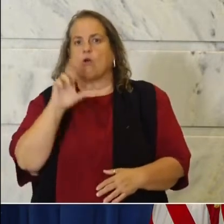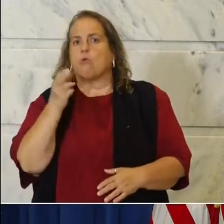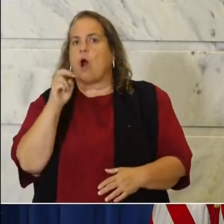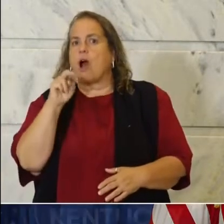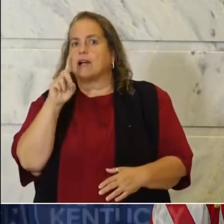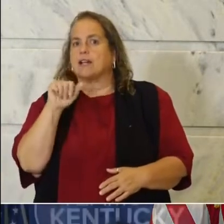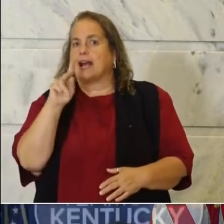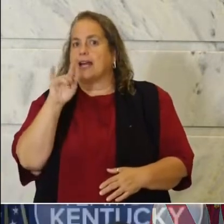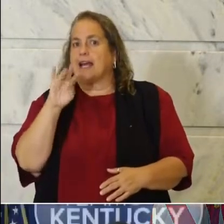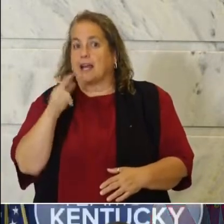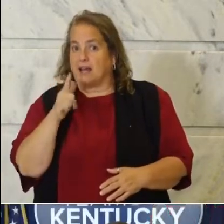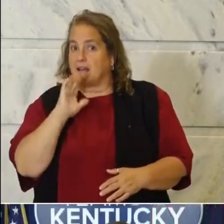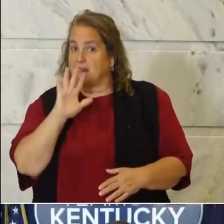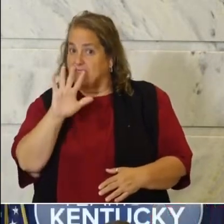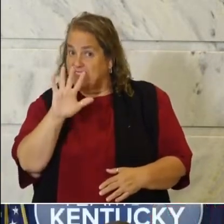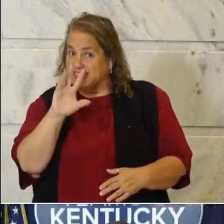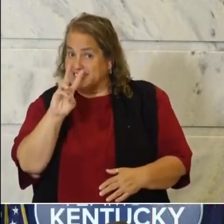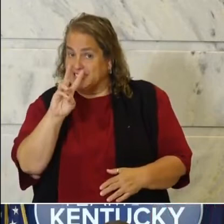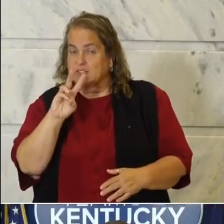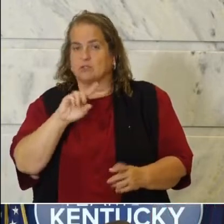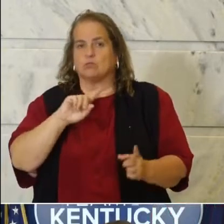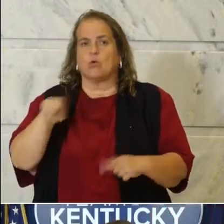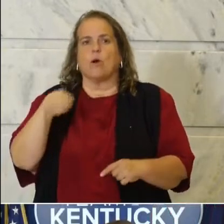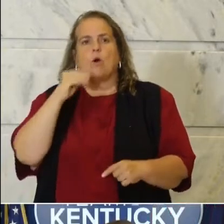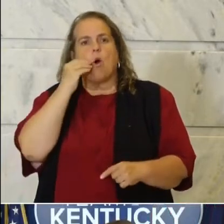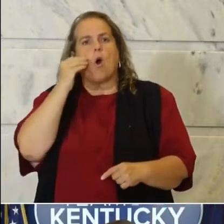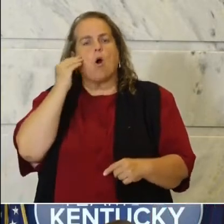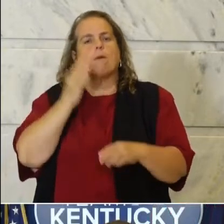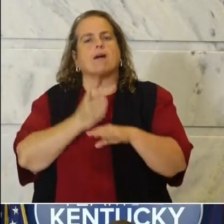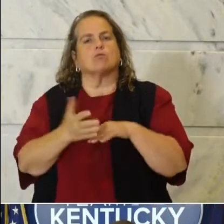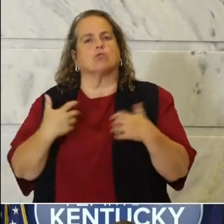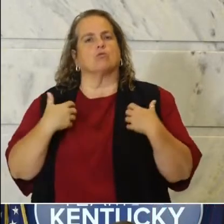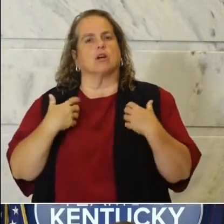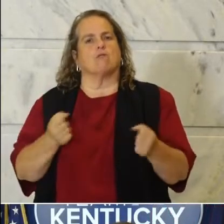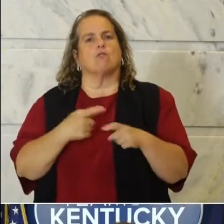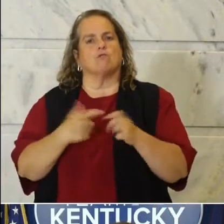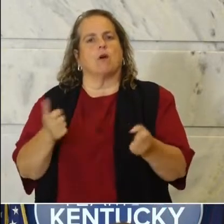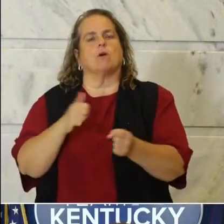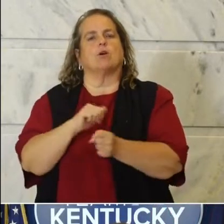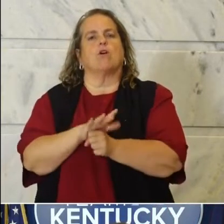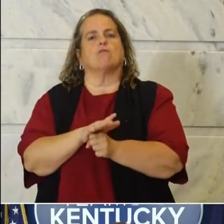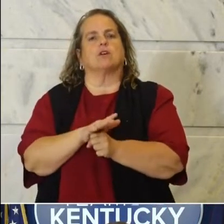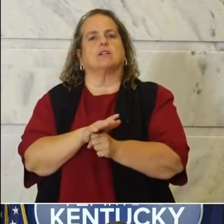whose 56 has gone home after recovering from Cove in 19 Rhonda was admitted to